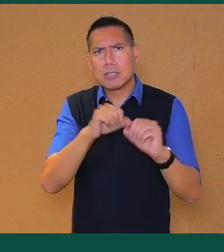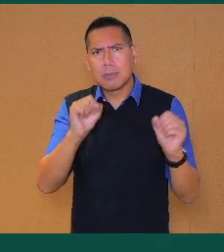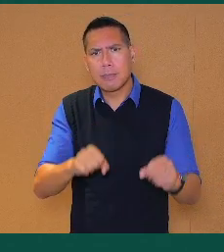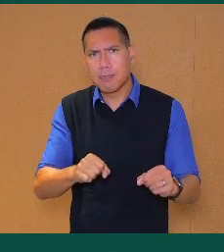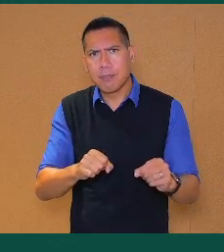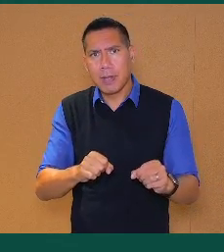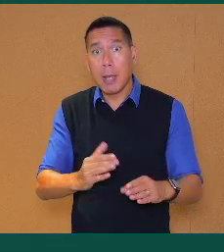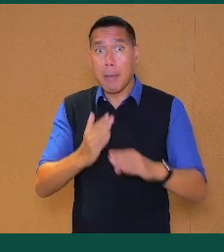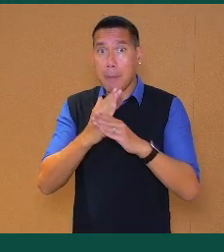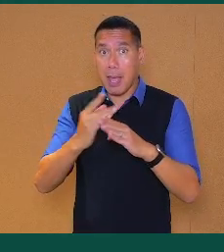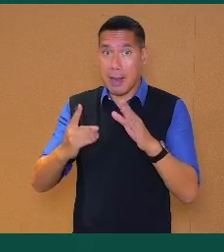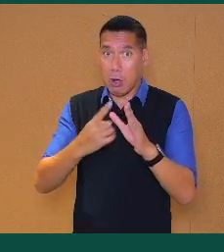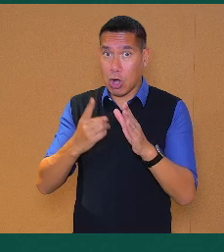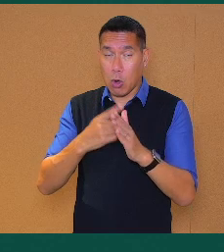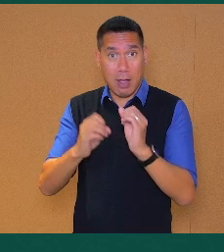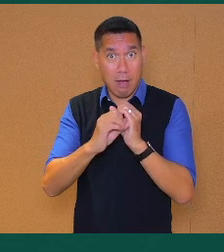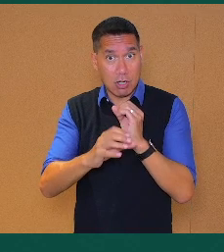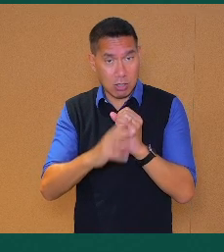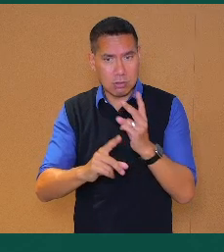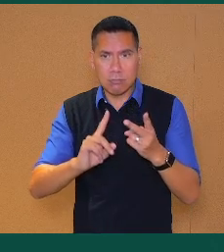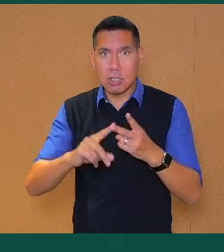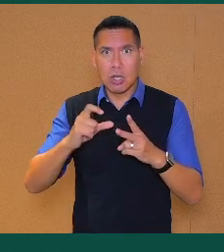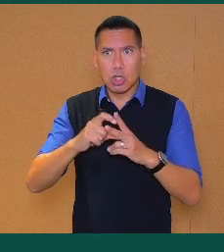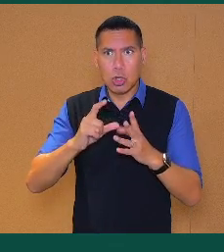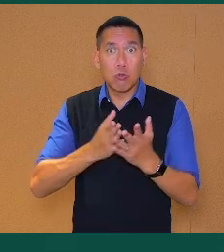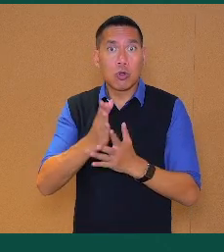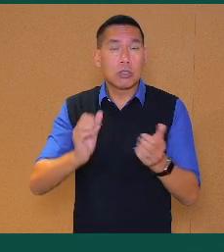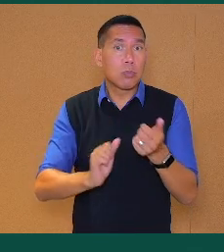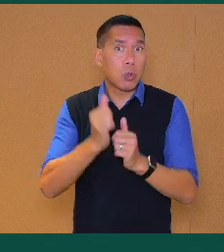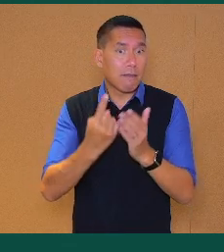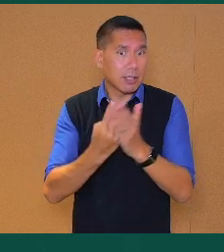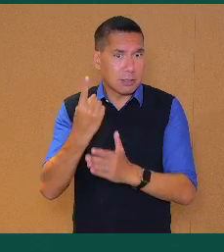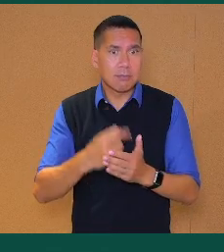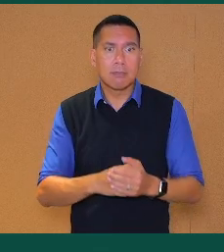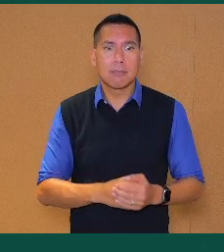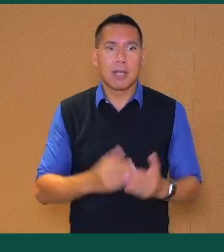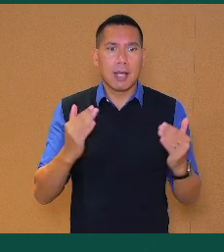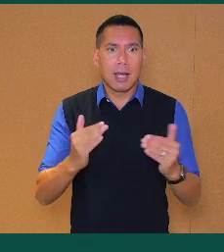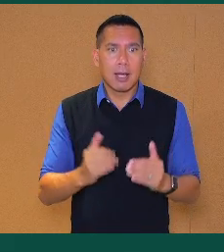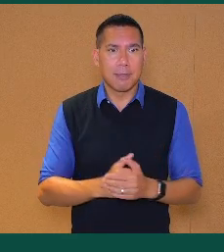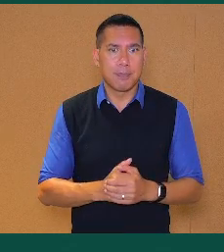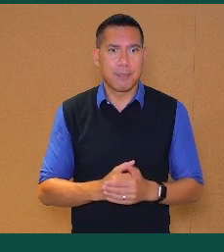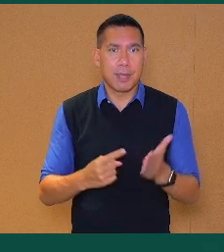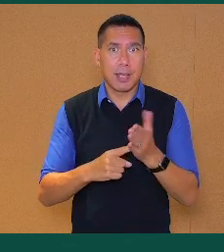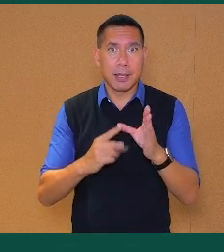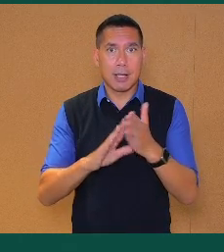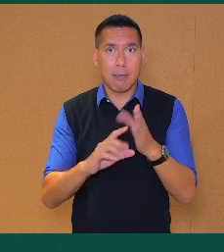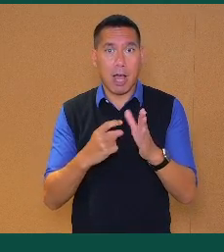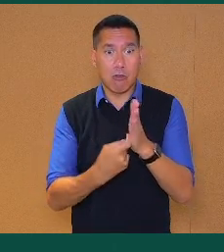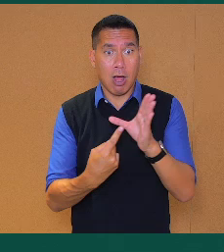Tamara McDonald. Tamara McDonald's reporting for the Geelong Advertiser promotes seeking help, reducing